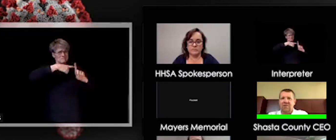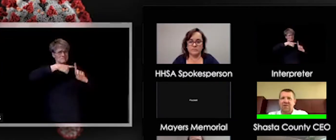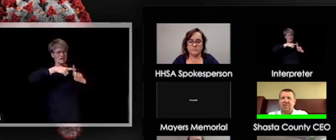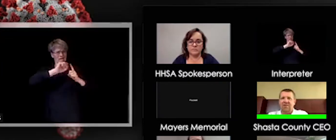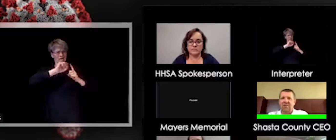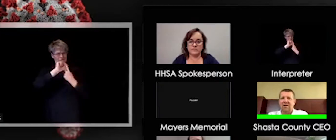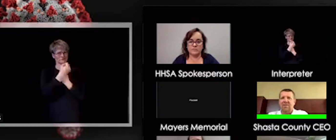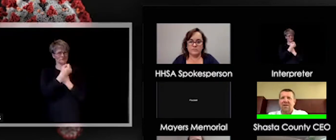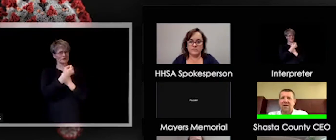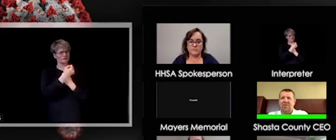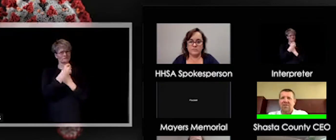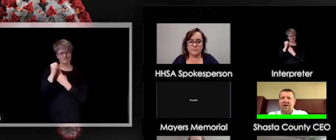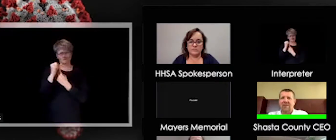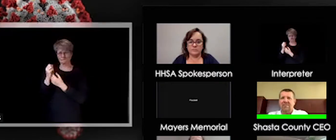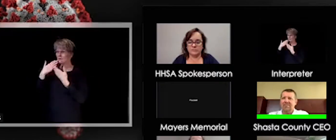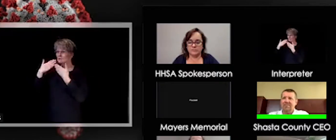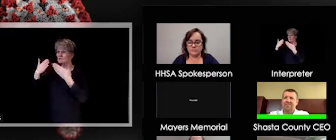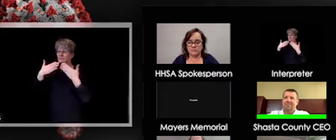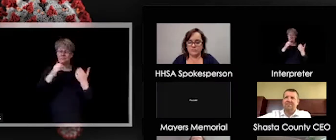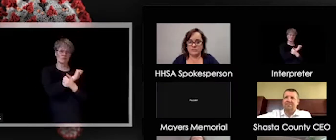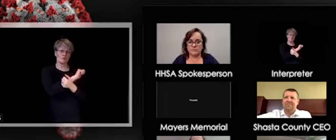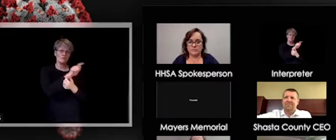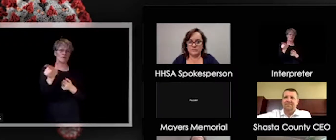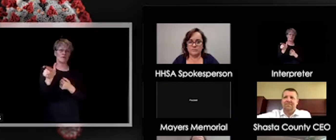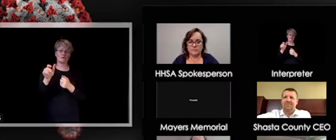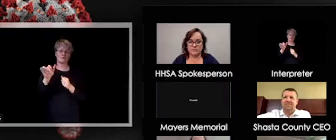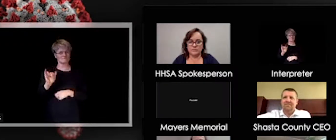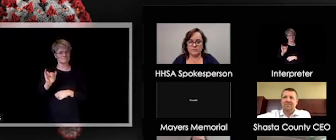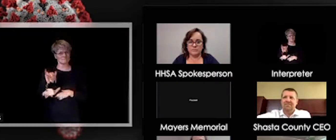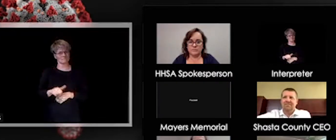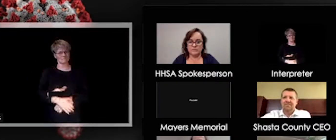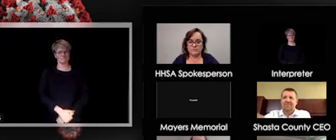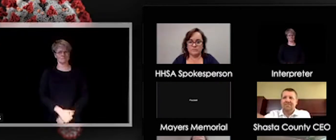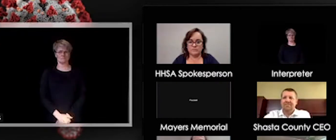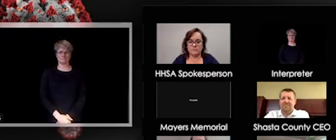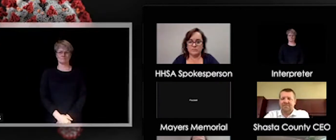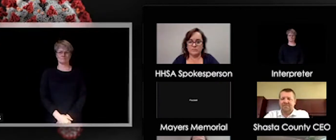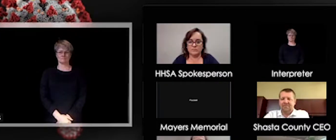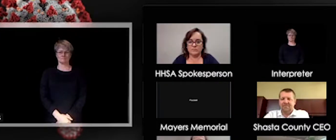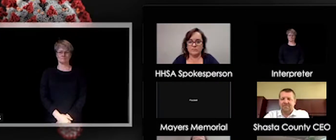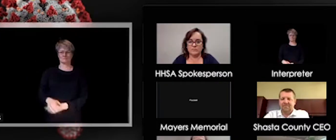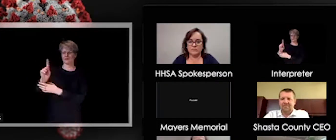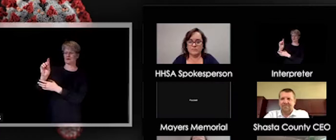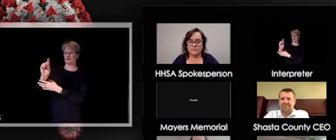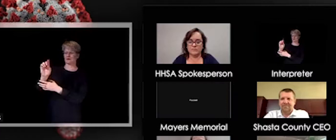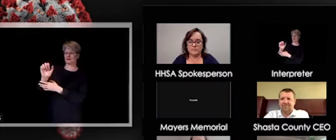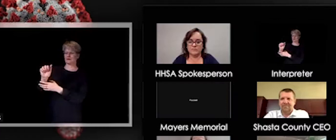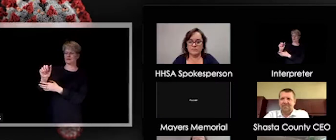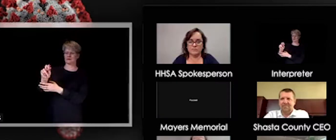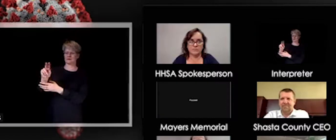everybody for coming together on that. I would just add that I was at the protest,